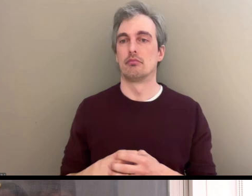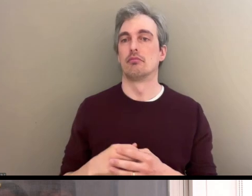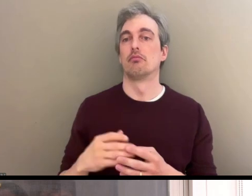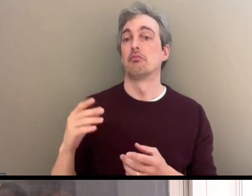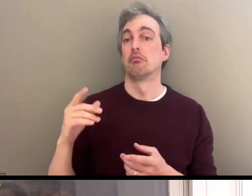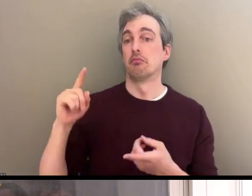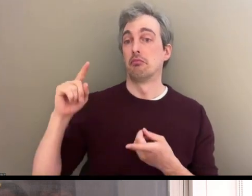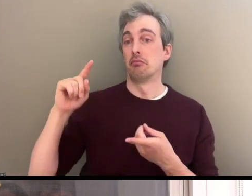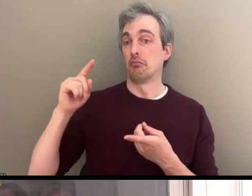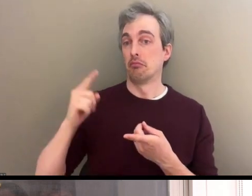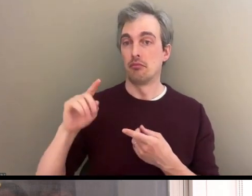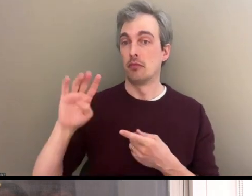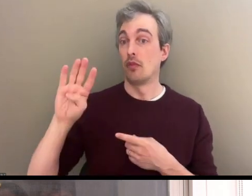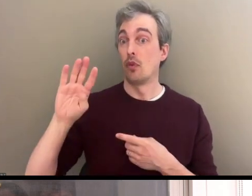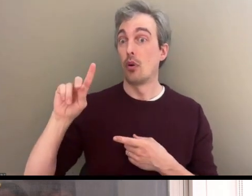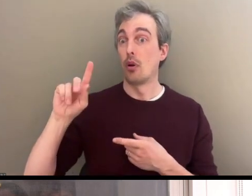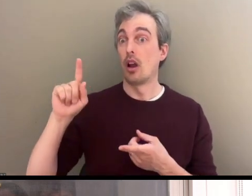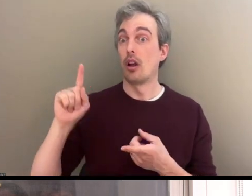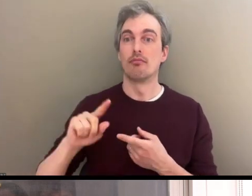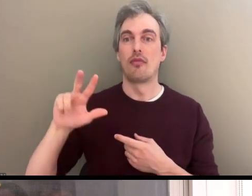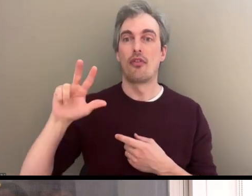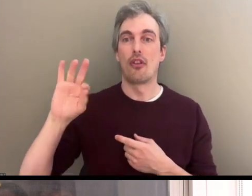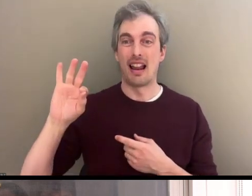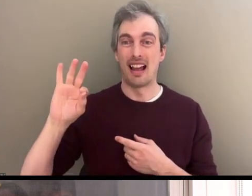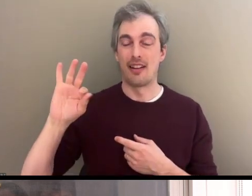we have 39 issues. So that issue is fixed in real time.